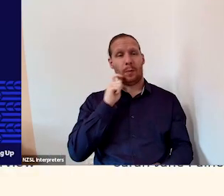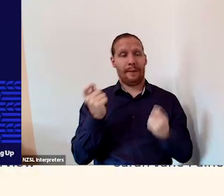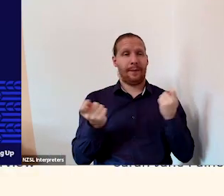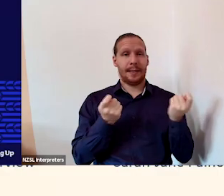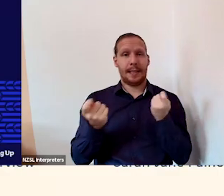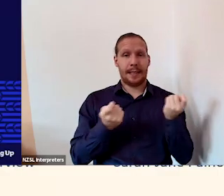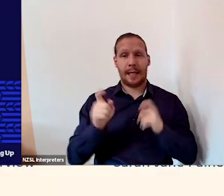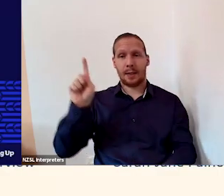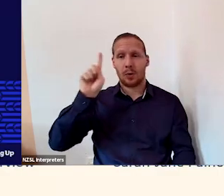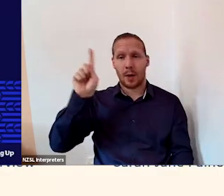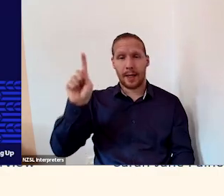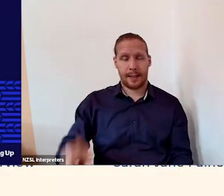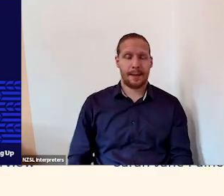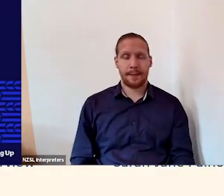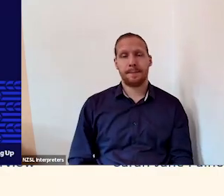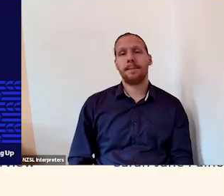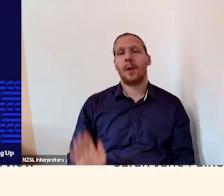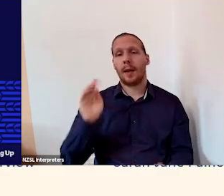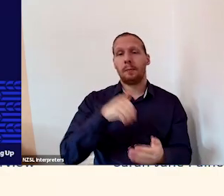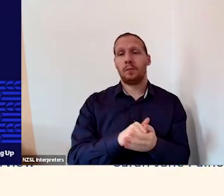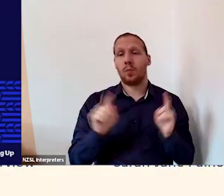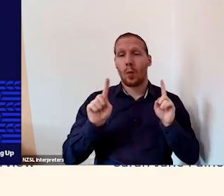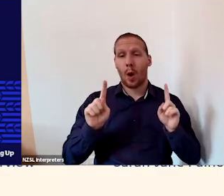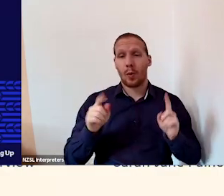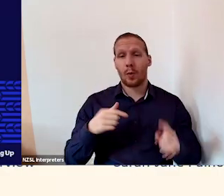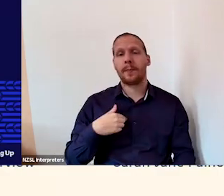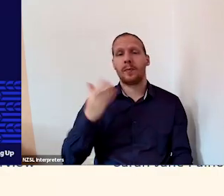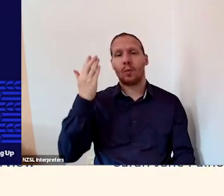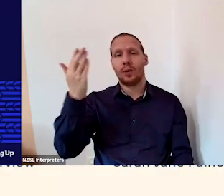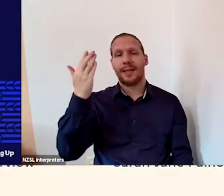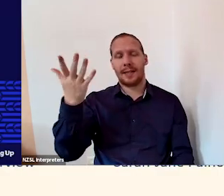which includes presentations from the Growing Up in New Zealand team